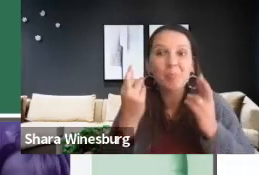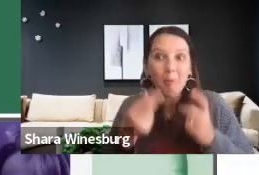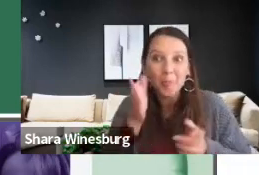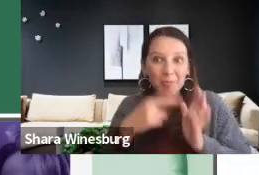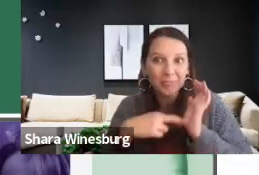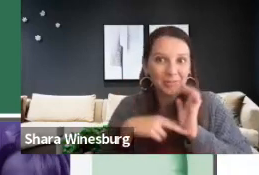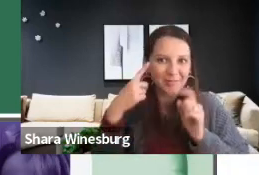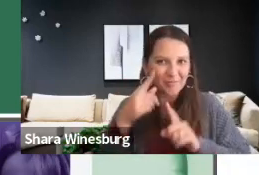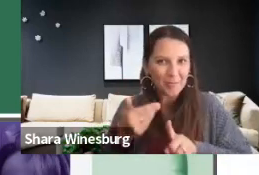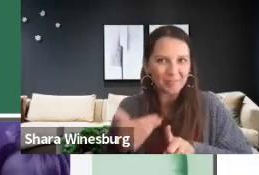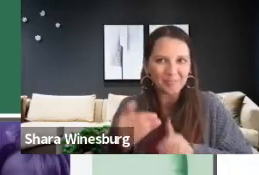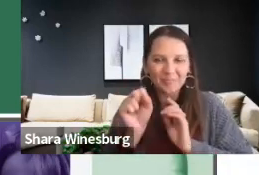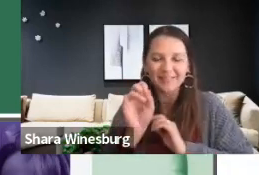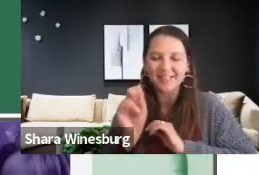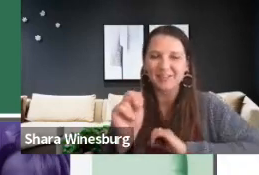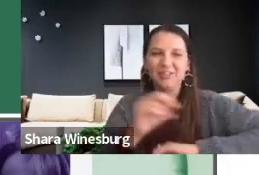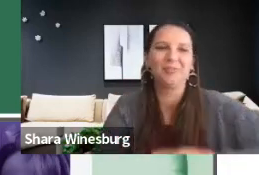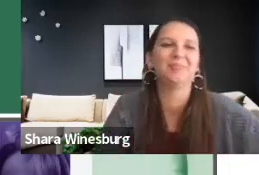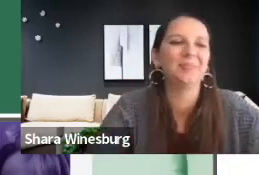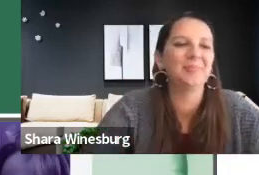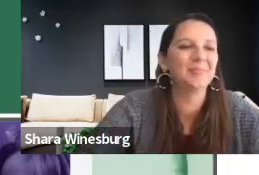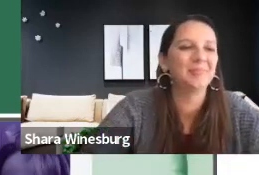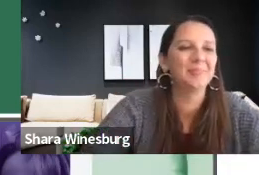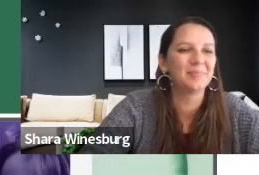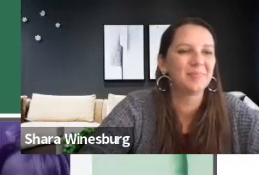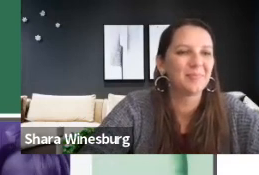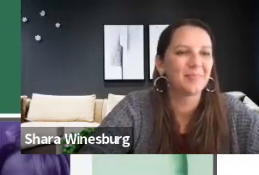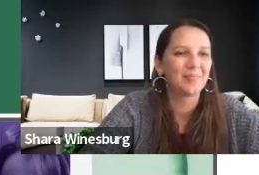to December 22nd, so we hope you register for this upcoming session.